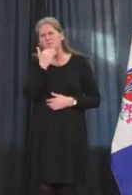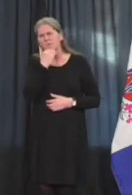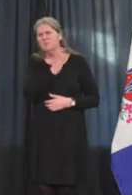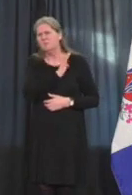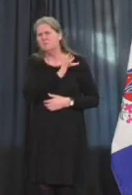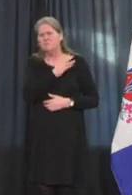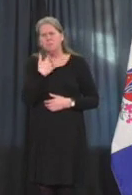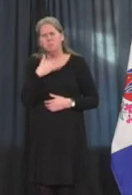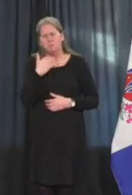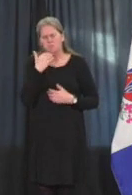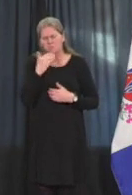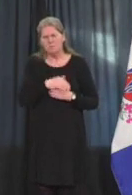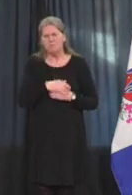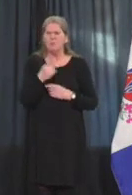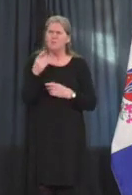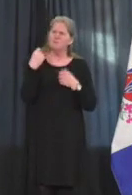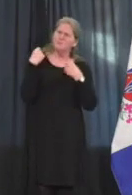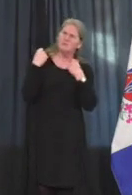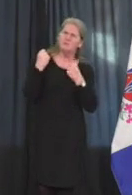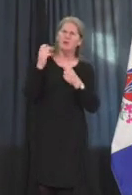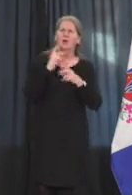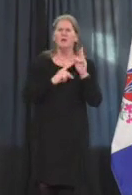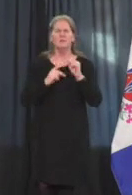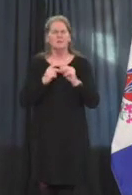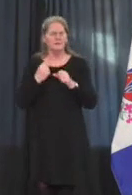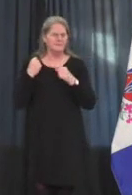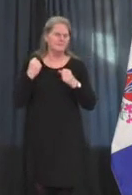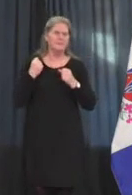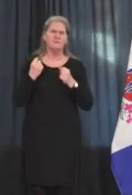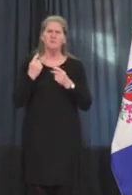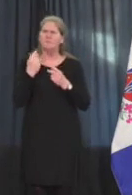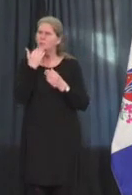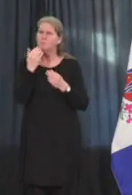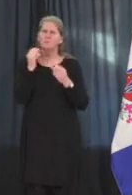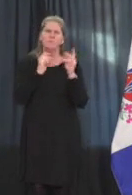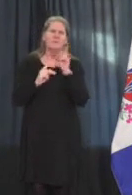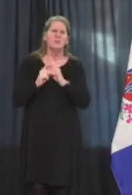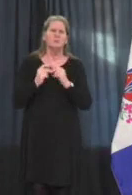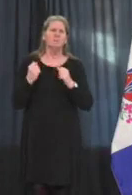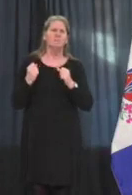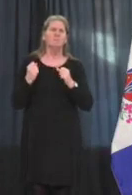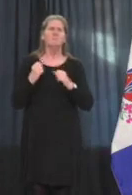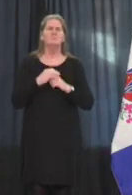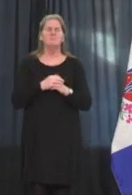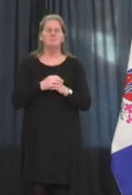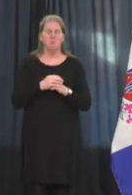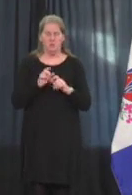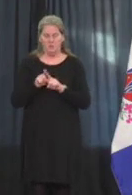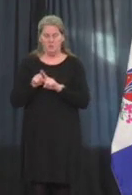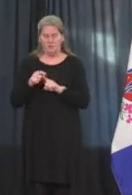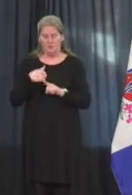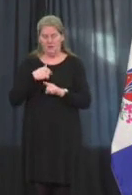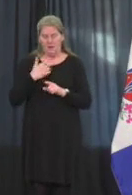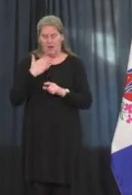YUKONERS ARE STRONG AND RESILIENT AND DETERMINED PEOPLE. I TOO WANT TO TAKE AN OPPORTUNITY TO THANK ALL OF THE